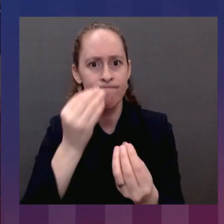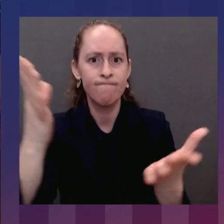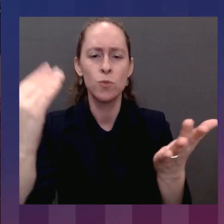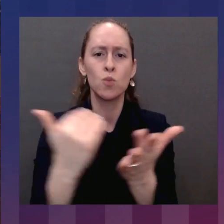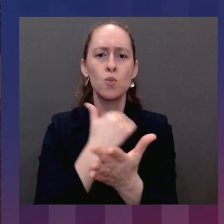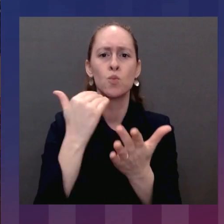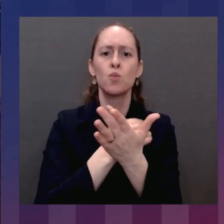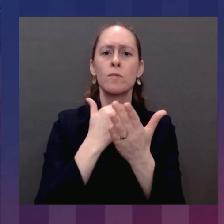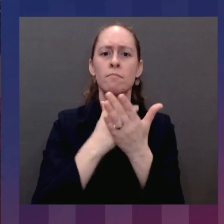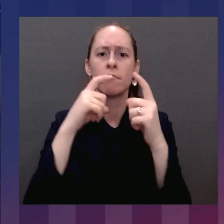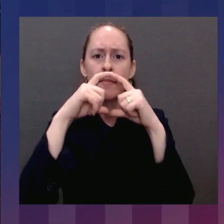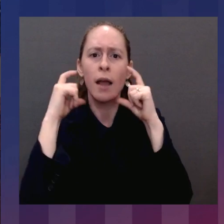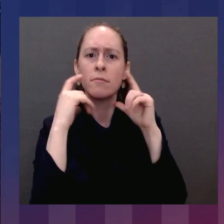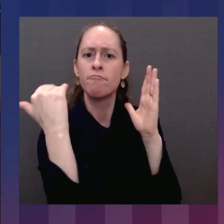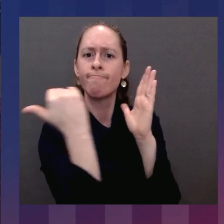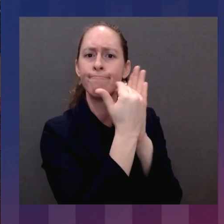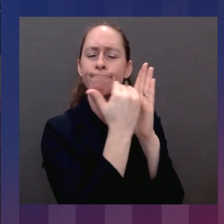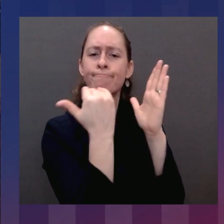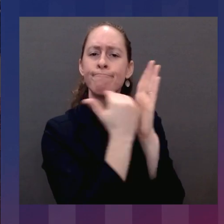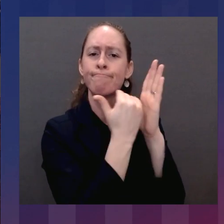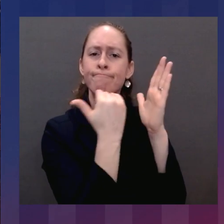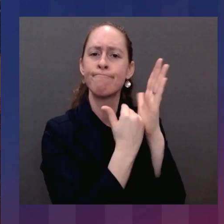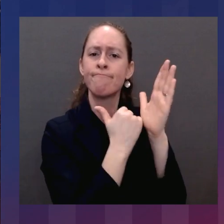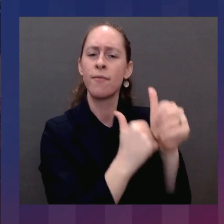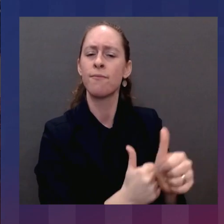in most of the country can now go mask free.